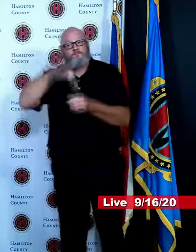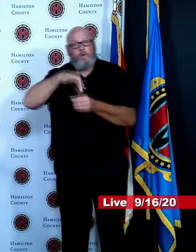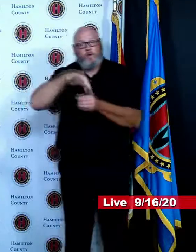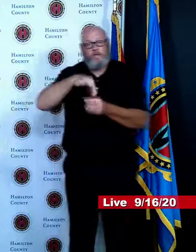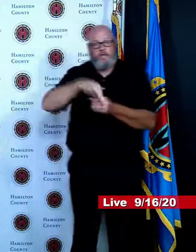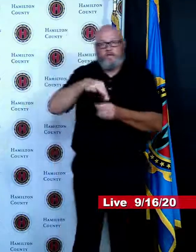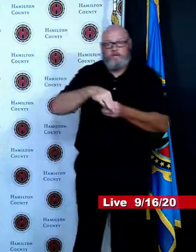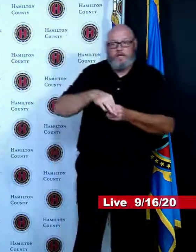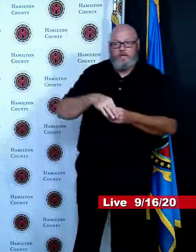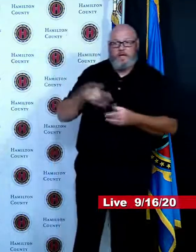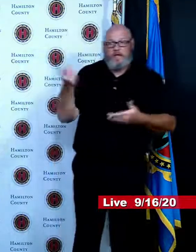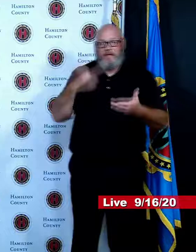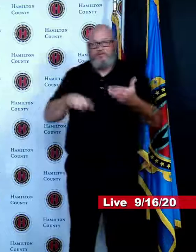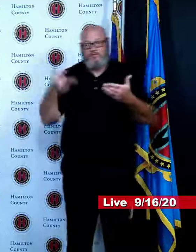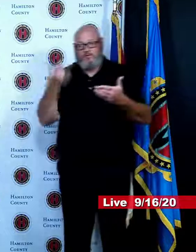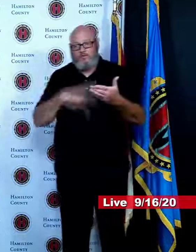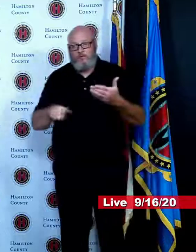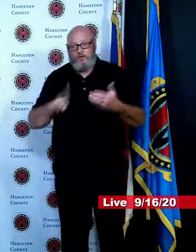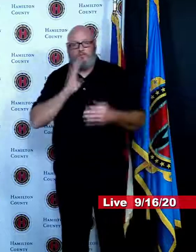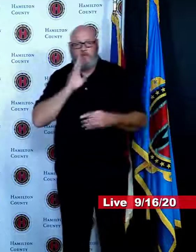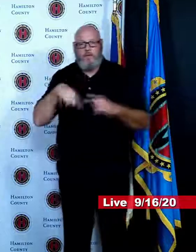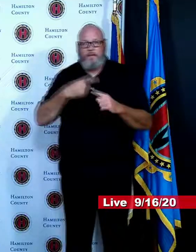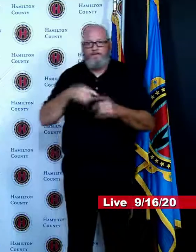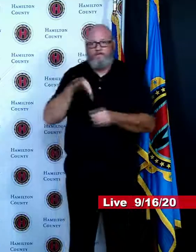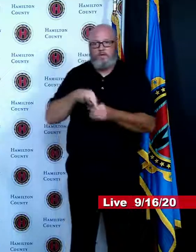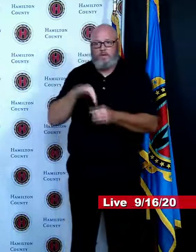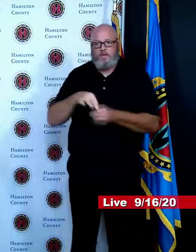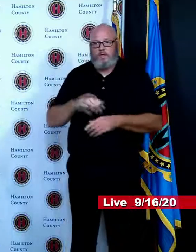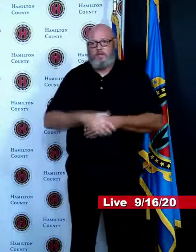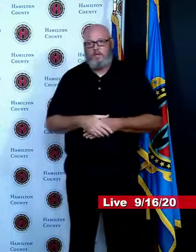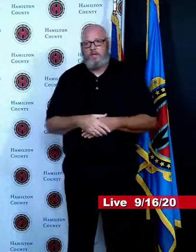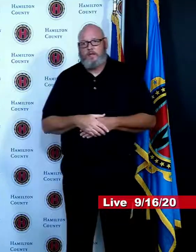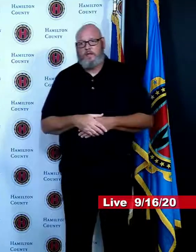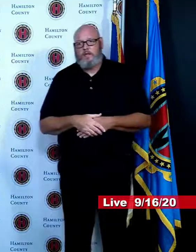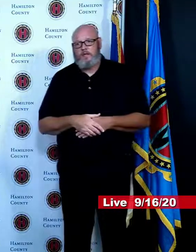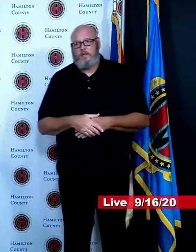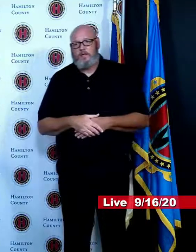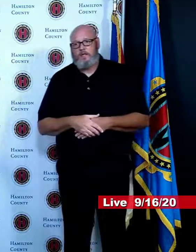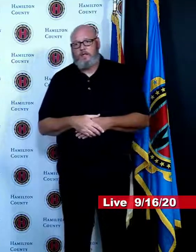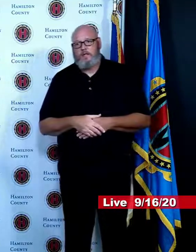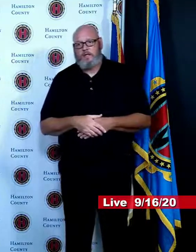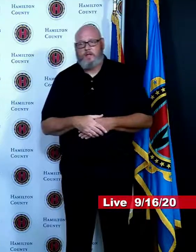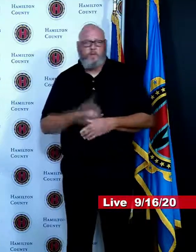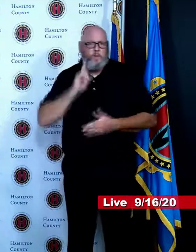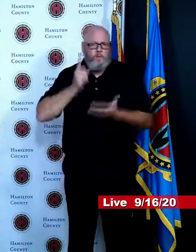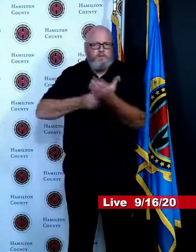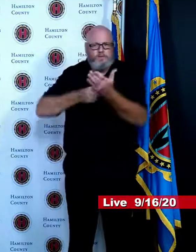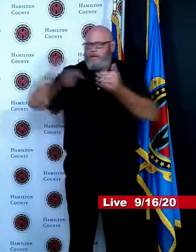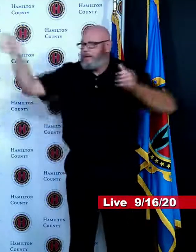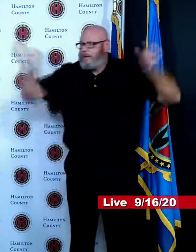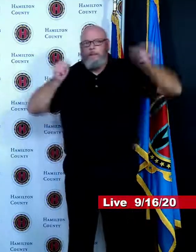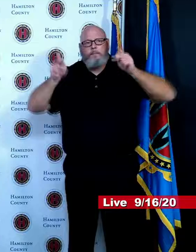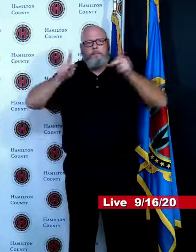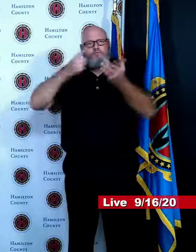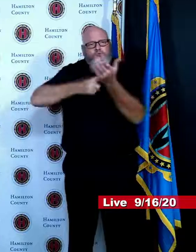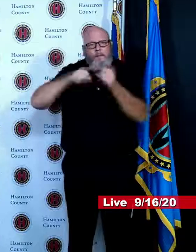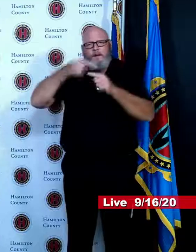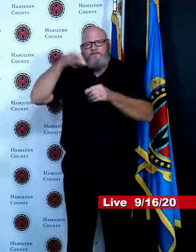talk about voting so we're anxious to do that and provide that information as people start to gear up to vote in this community so more to